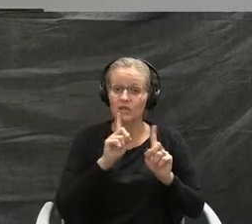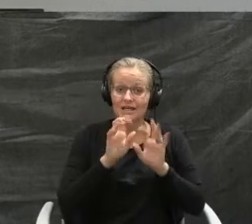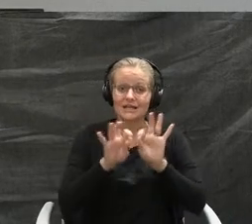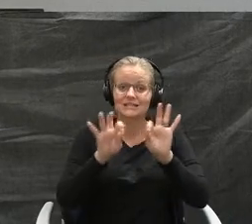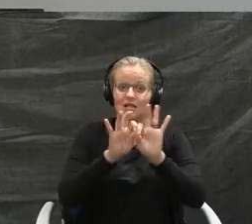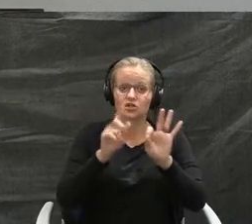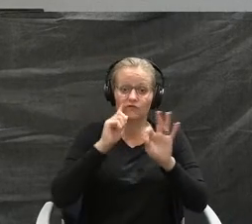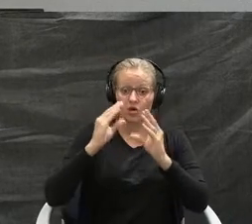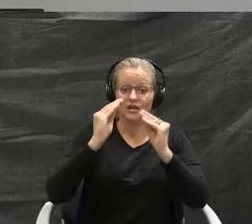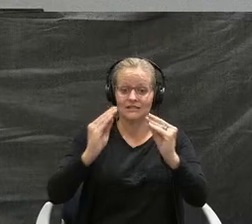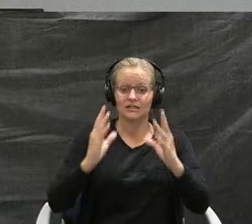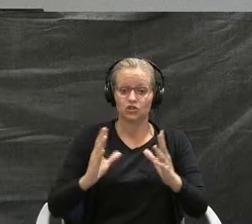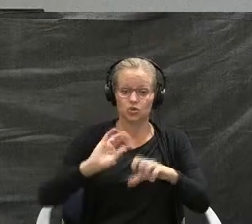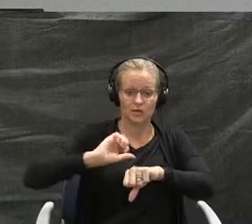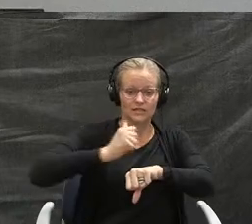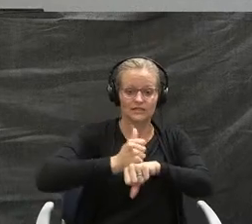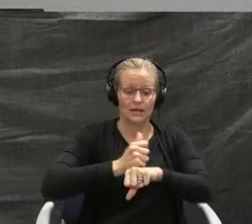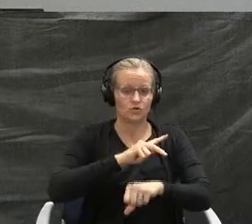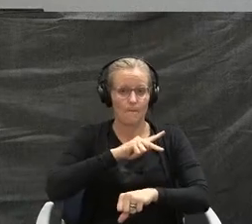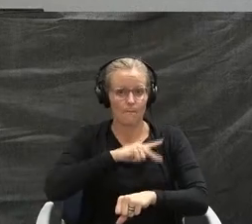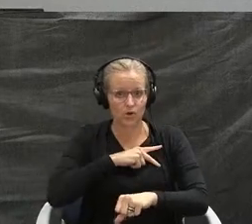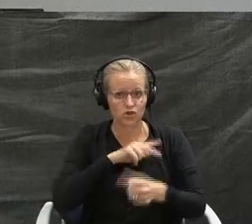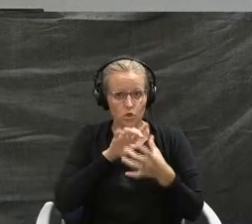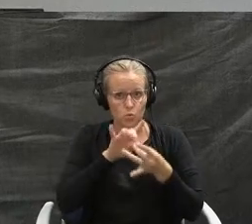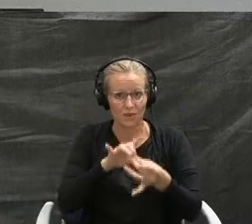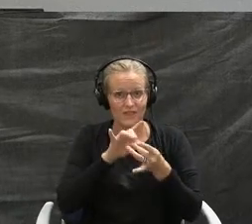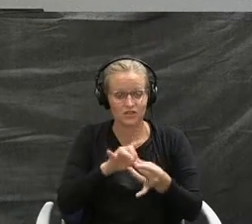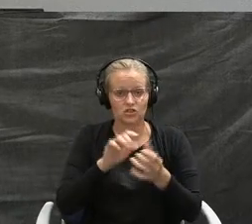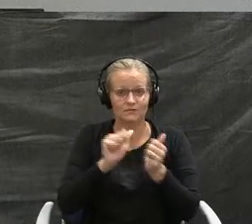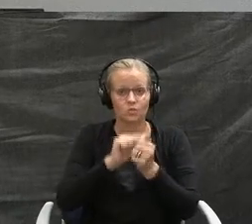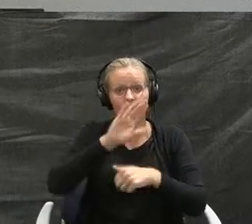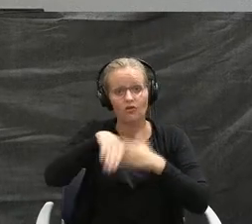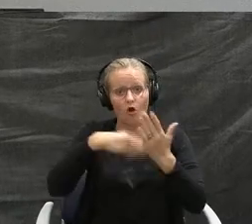relationship with all of their students, even those who are